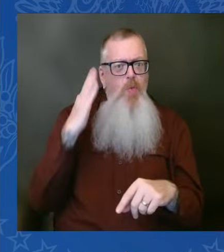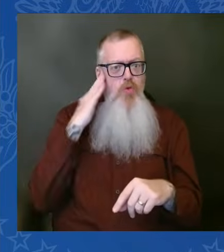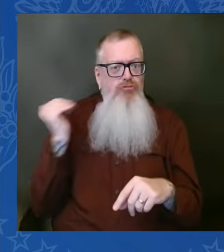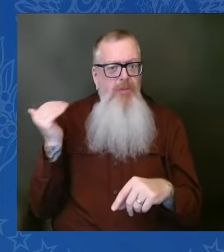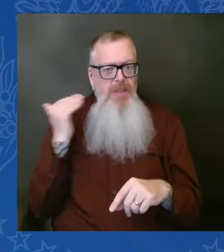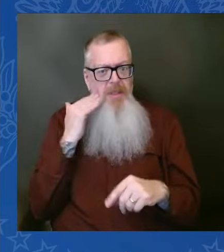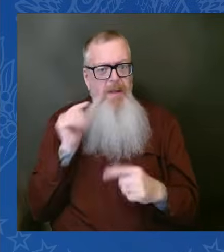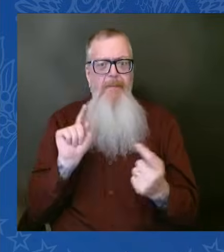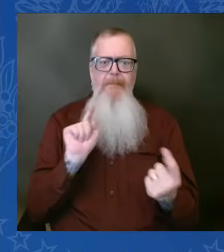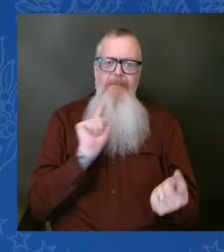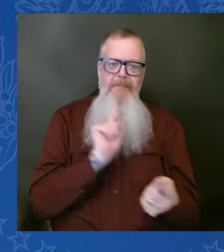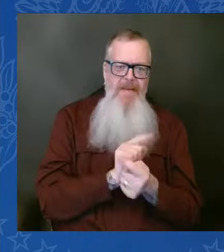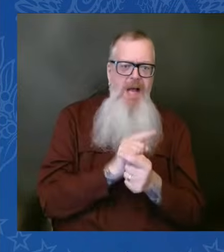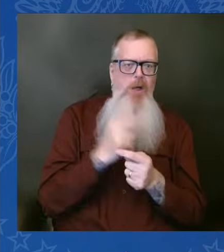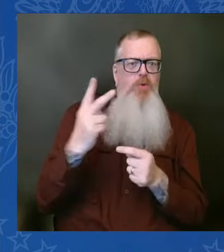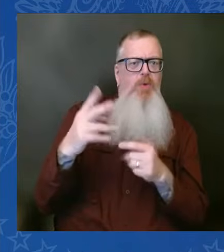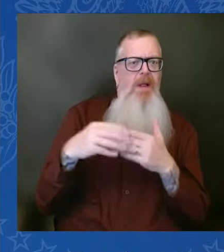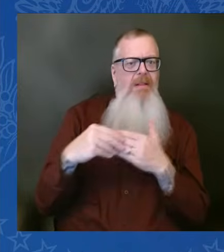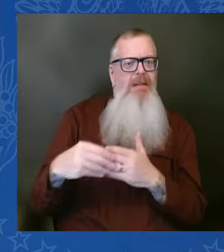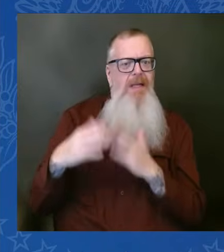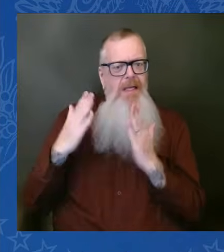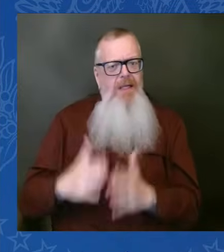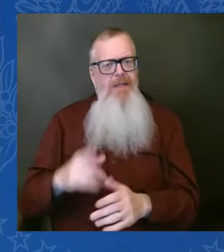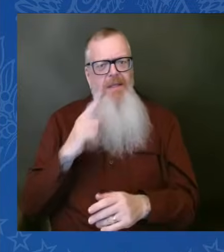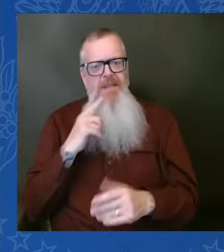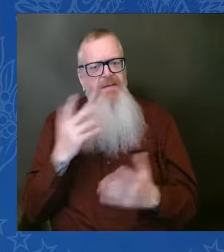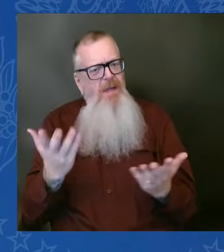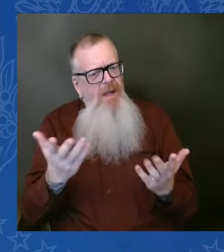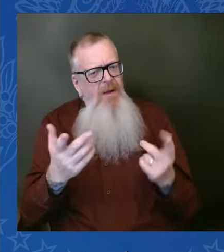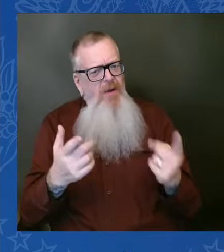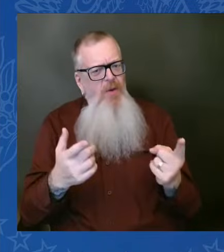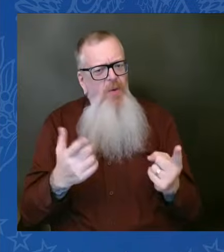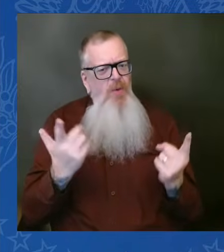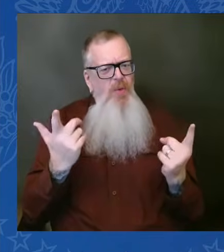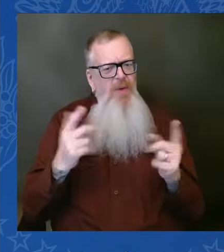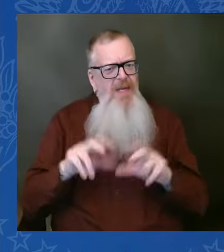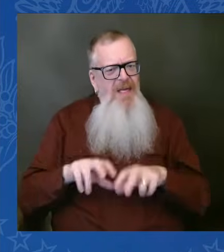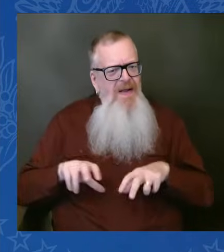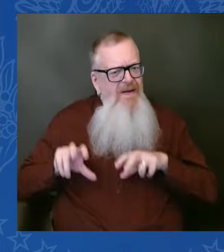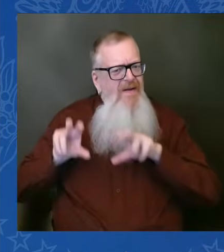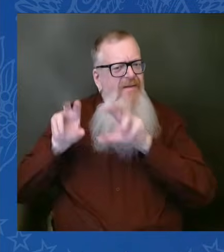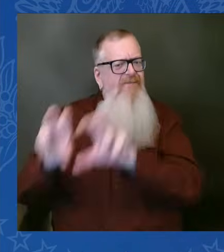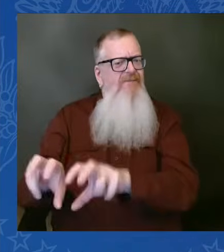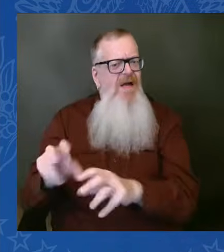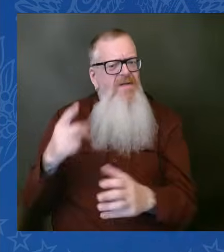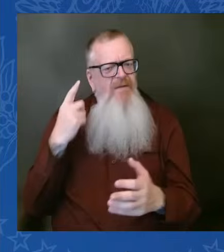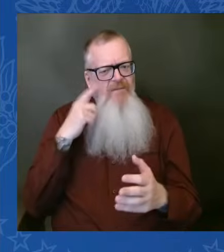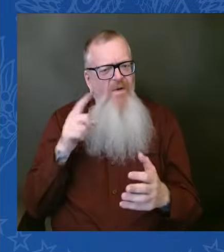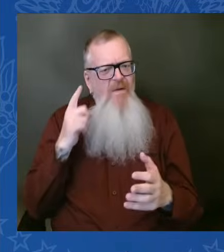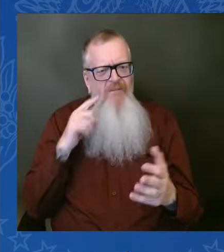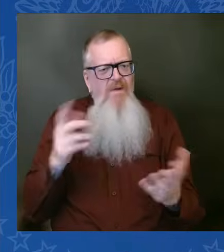I said, “Why are you making this billions-dollar investments in -- in what we call the ‘Field of Dreams,’ outside of Columbus, Ohio?”